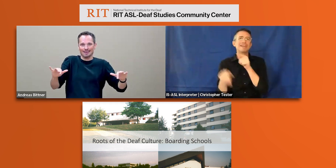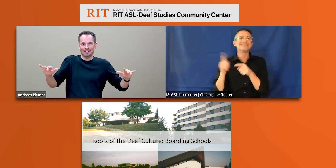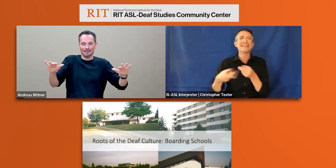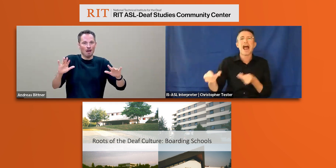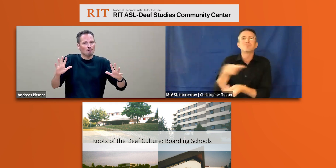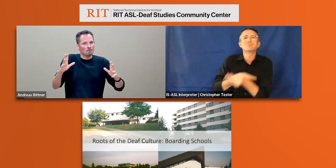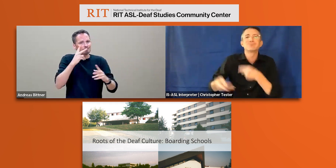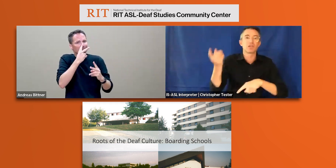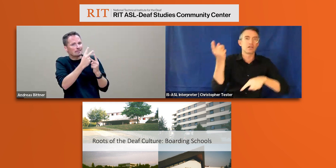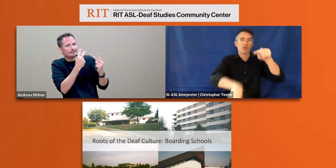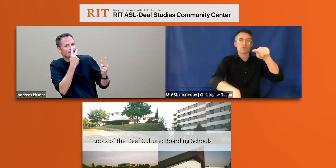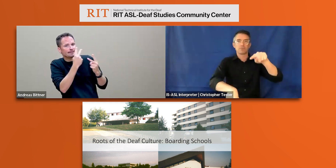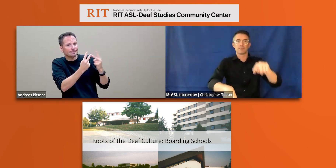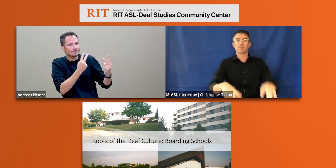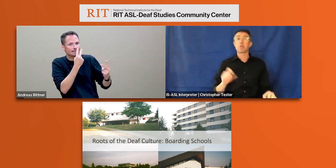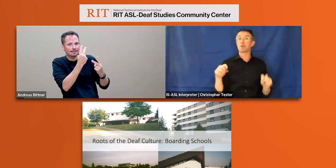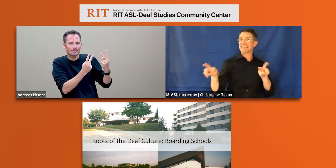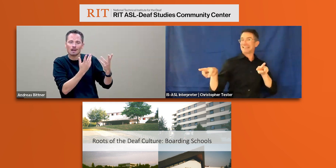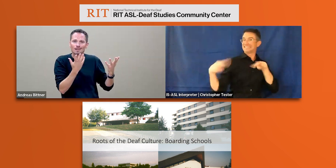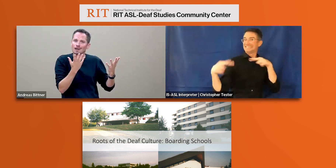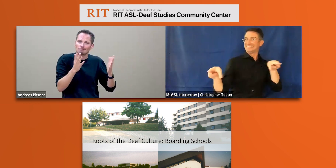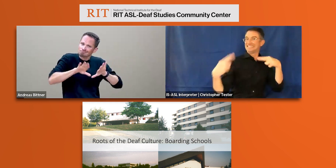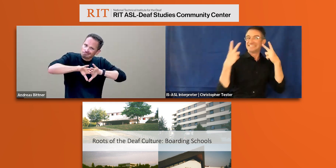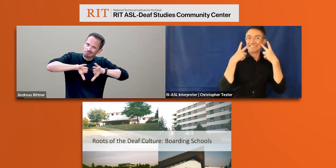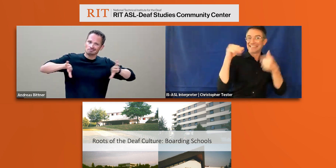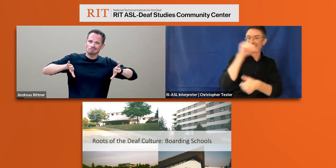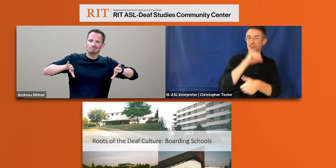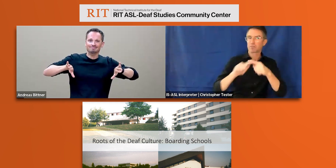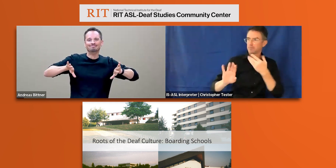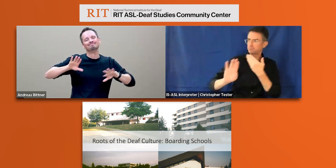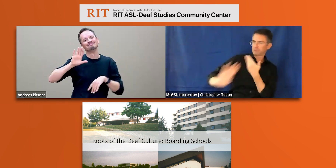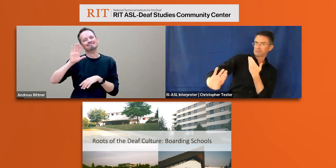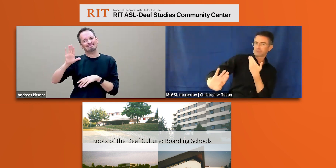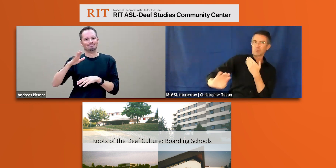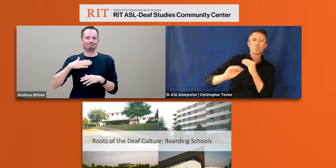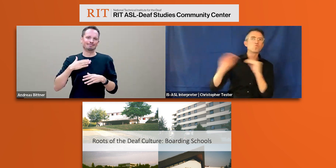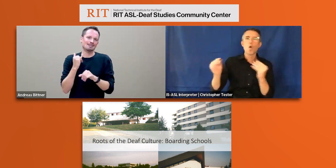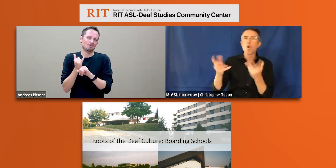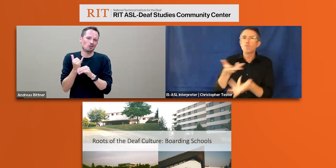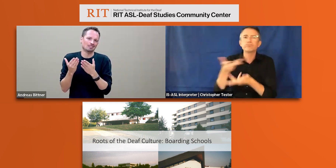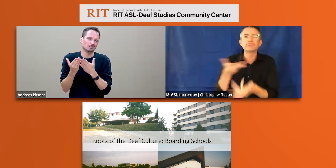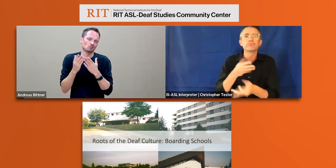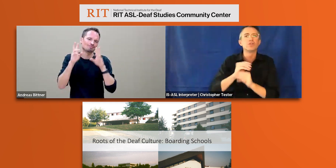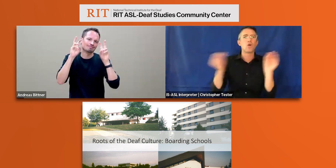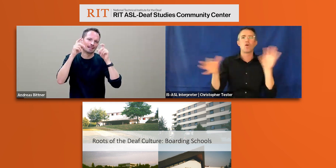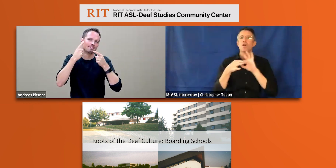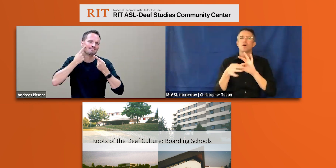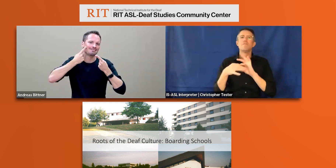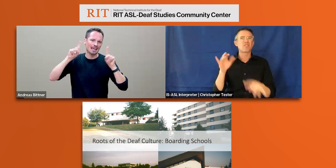But we were not allowed to socialize with one another. We could see each other, but we were kept separate.